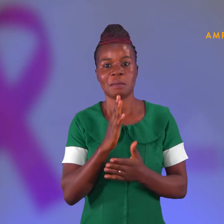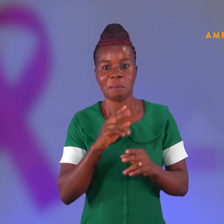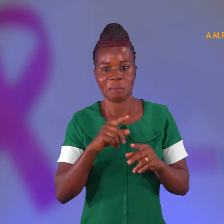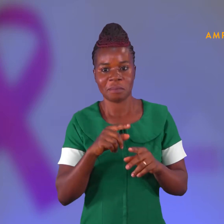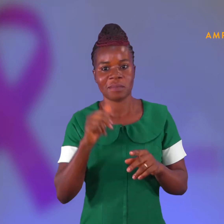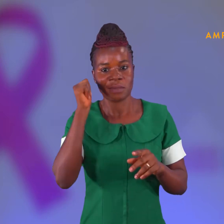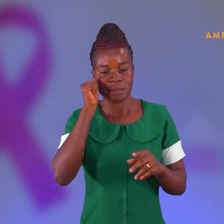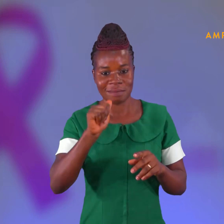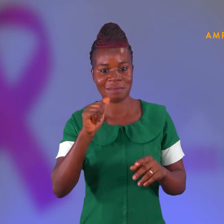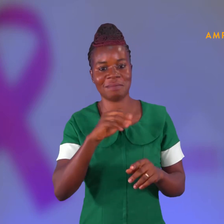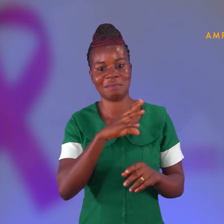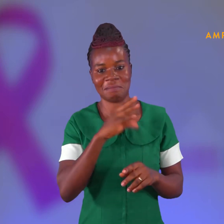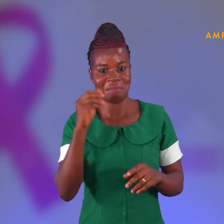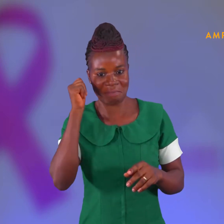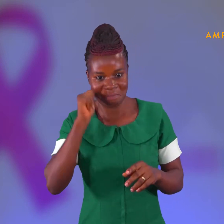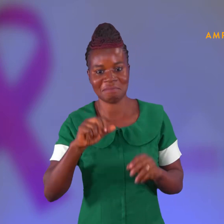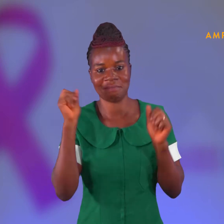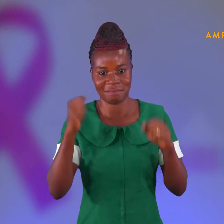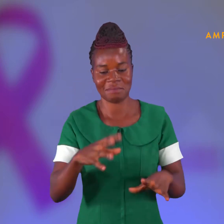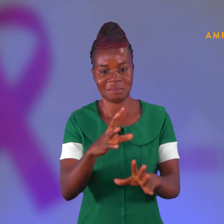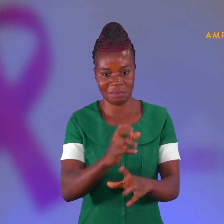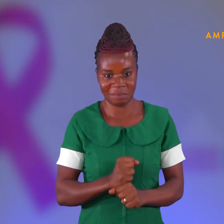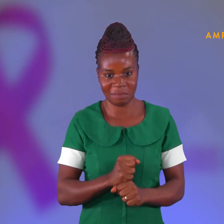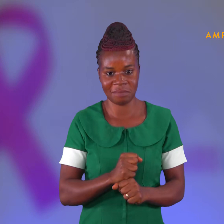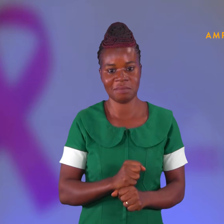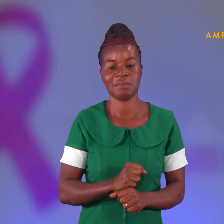Women having sex with women can also get infected or spread STI/STDs.